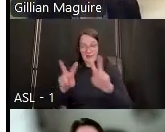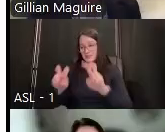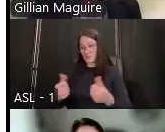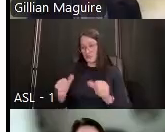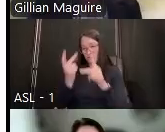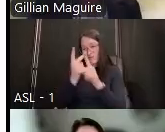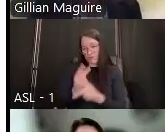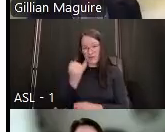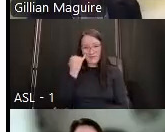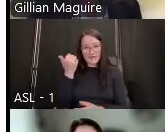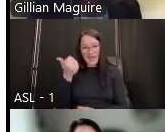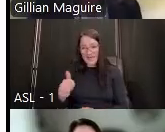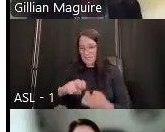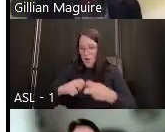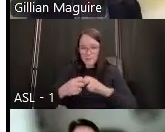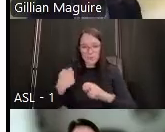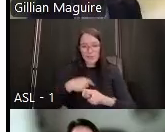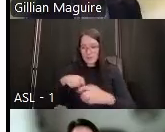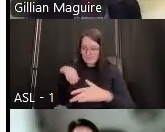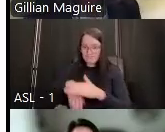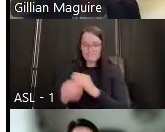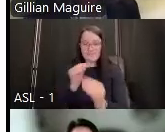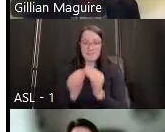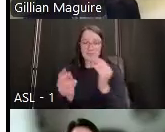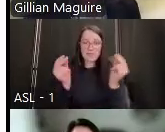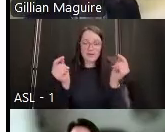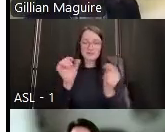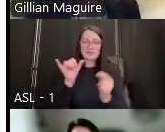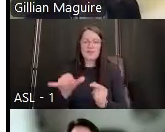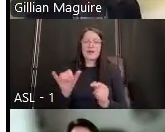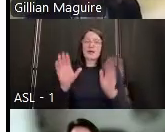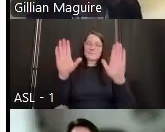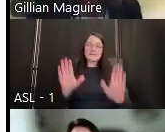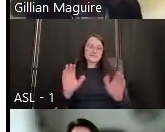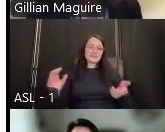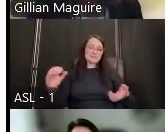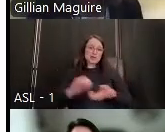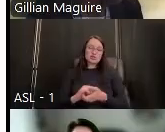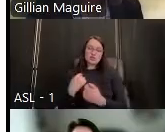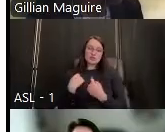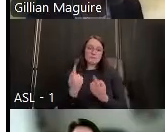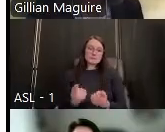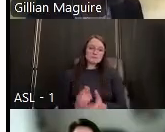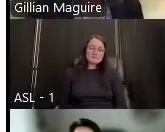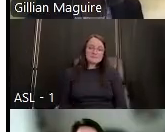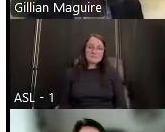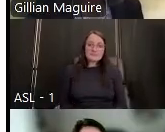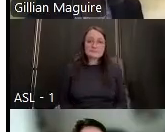to get in there right away. So that has been an amazing partnership that I think is quite unique.